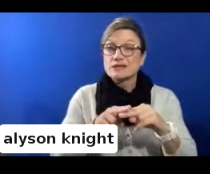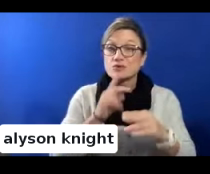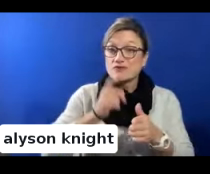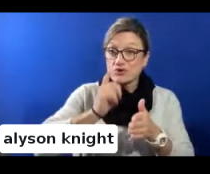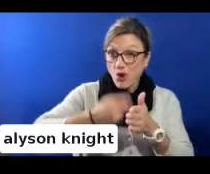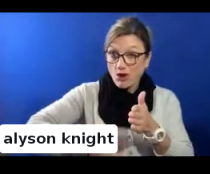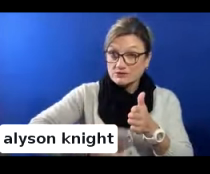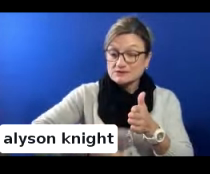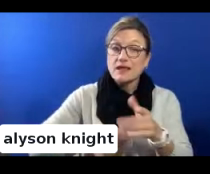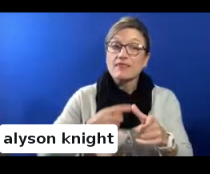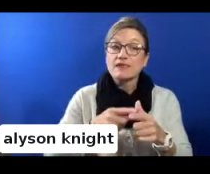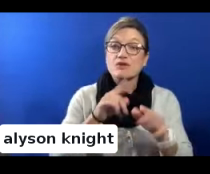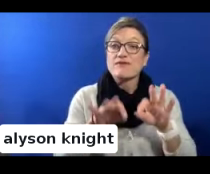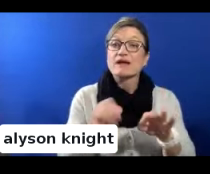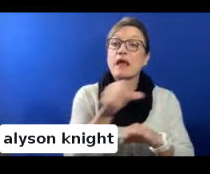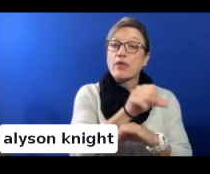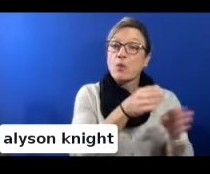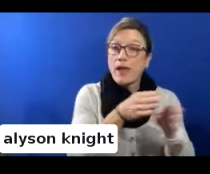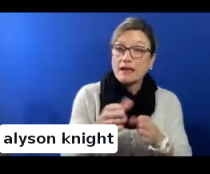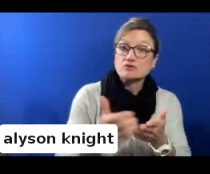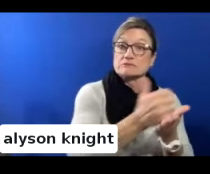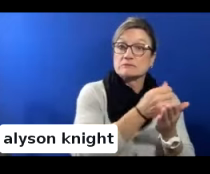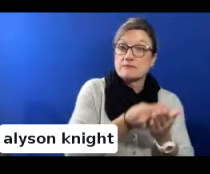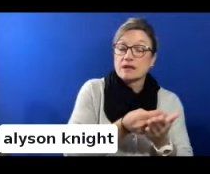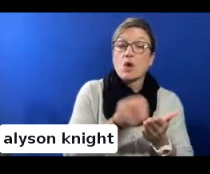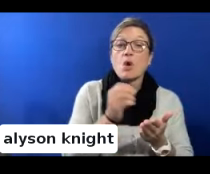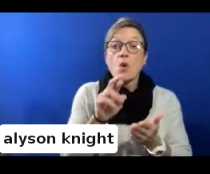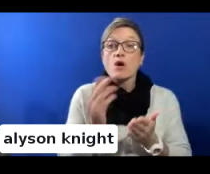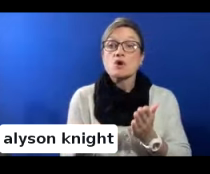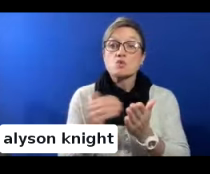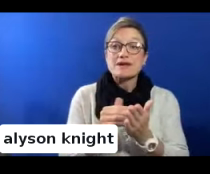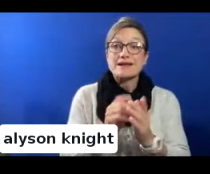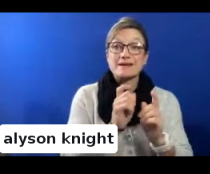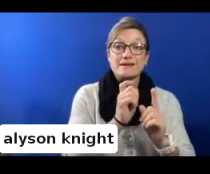Or you may want to reallocate the funds within the project and have the